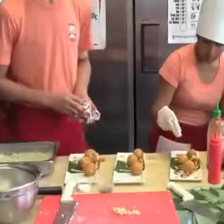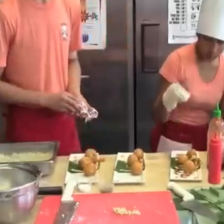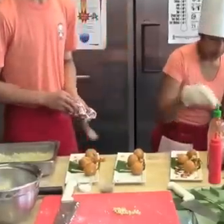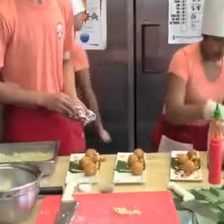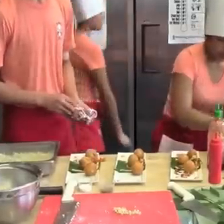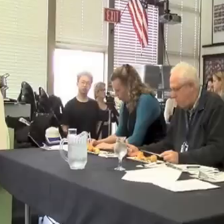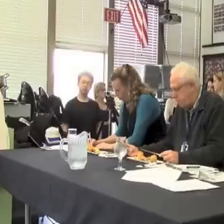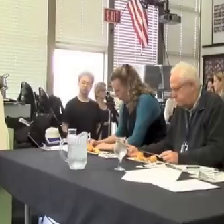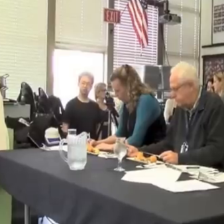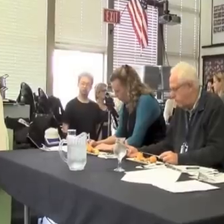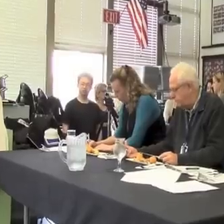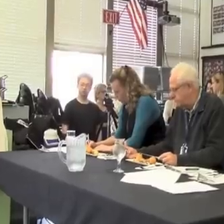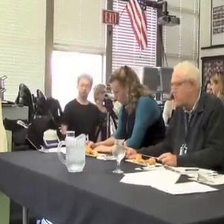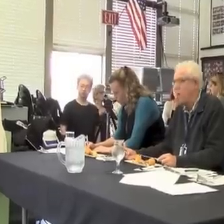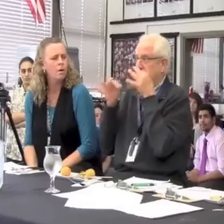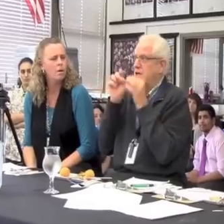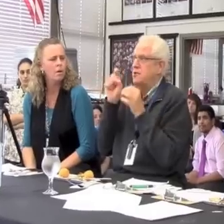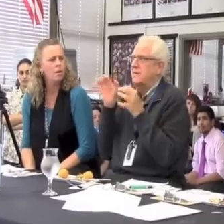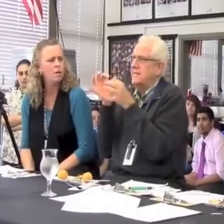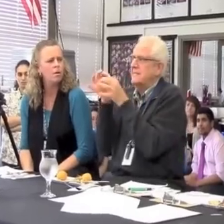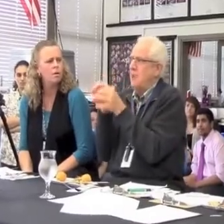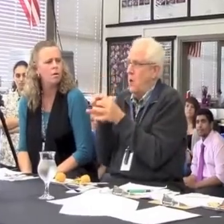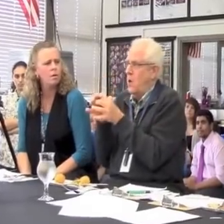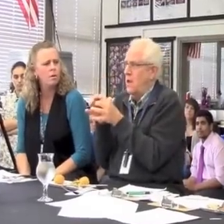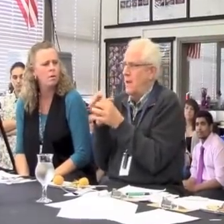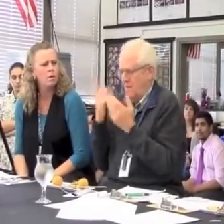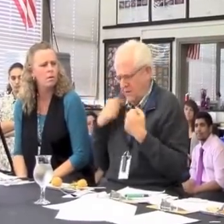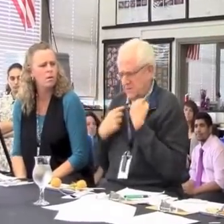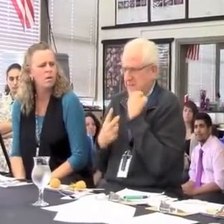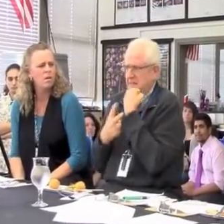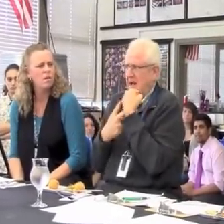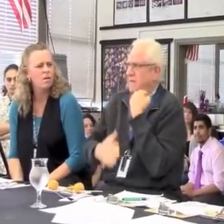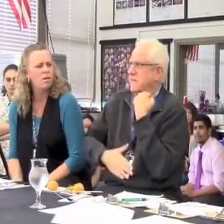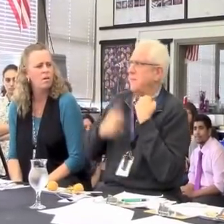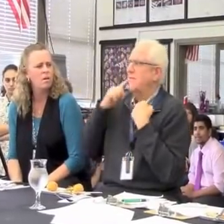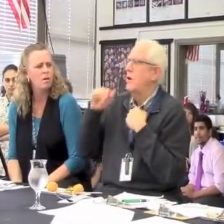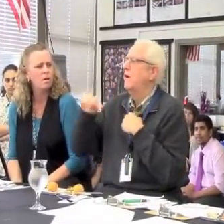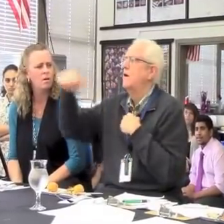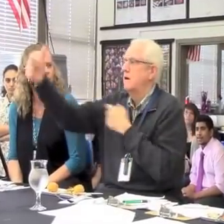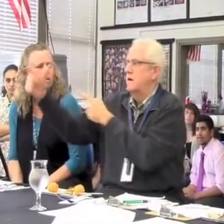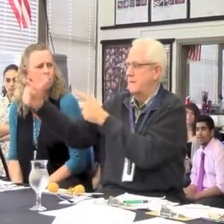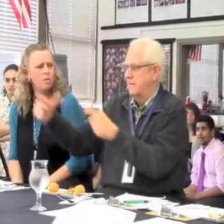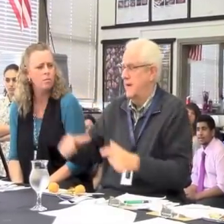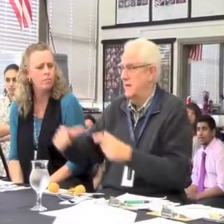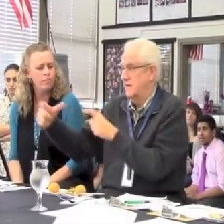Judge Mitch: Make the appetizer ball smaller, to save my appetite for the other dishes...